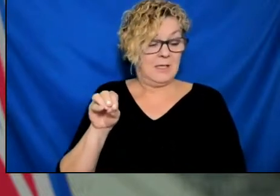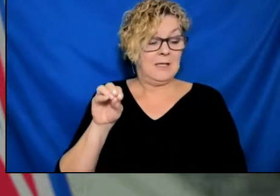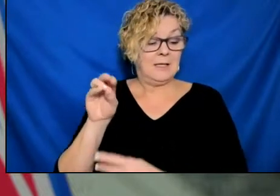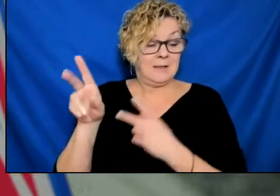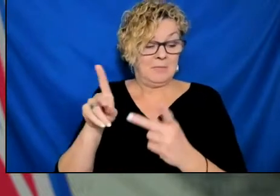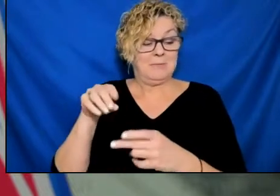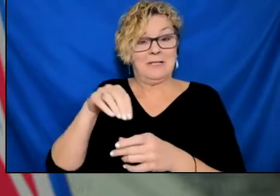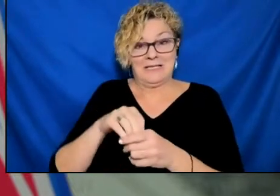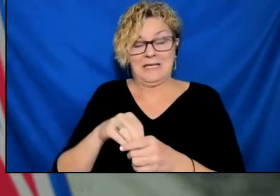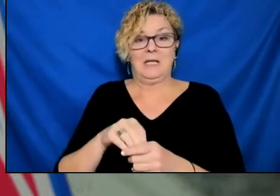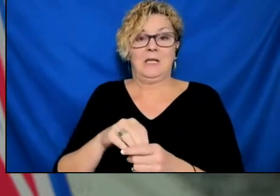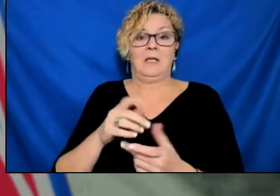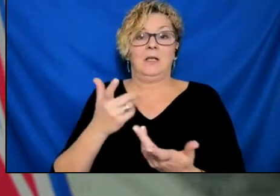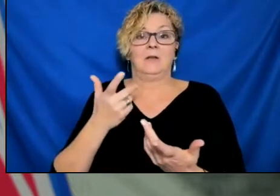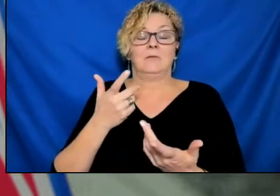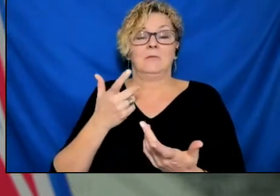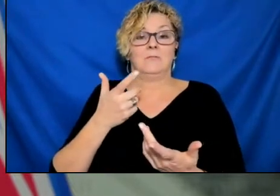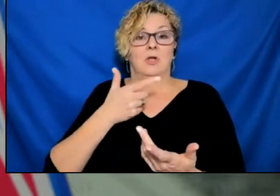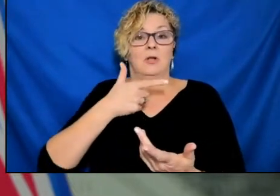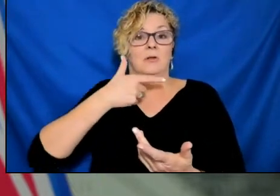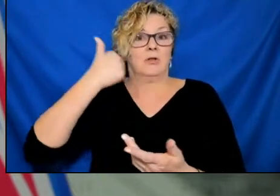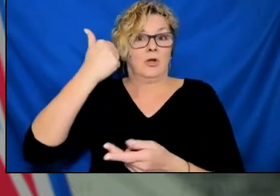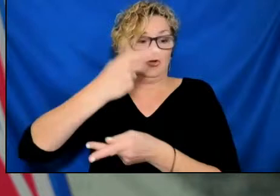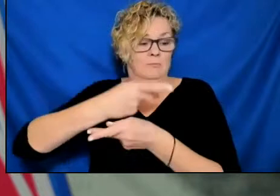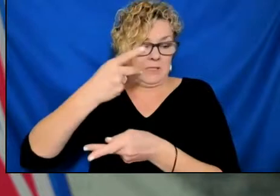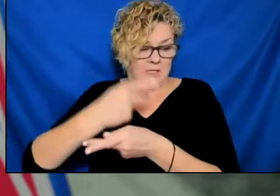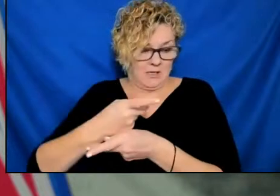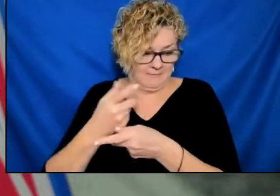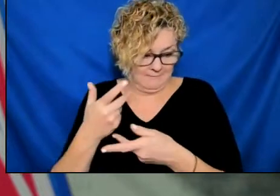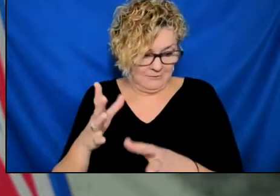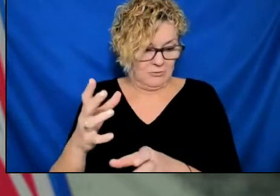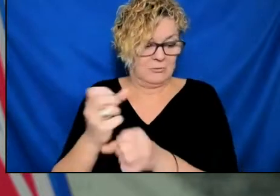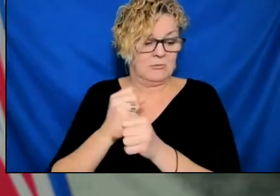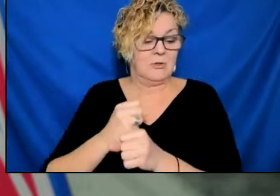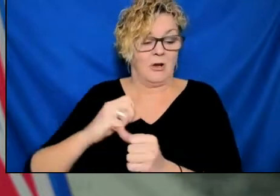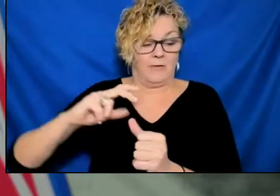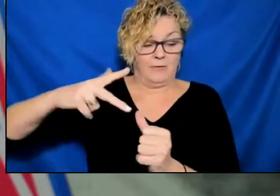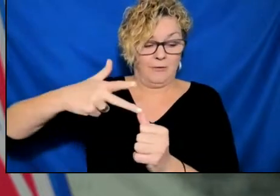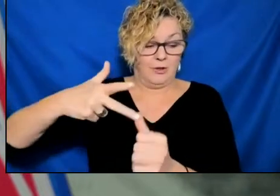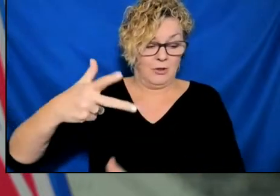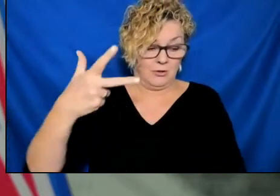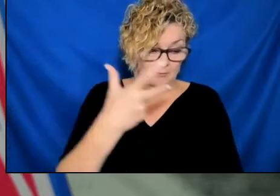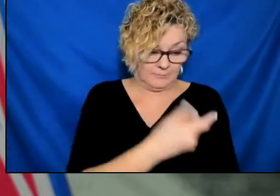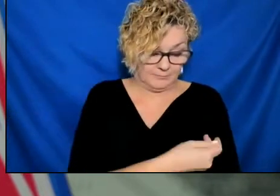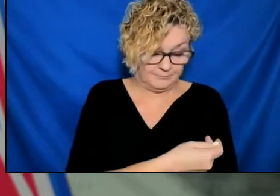age 70 and above. 591,983 for people age 65 and